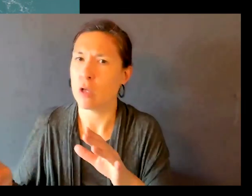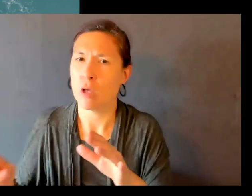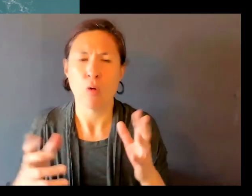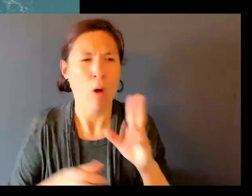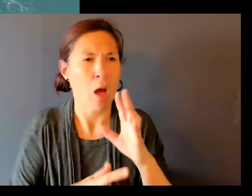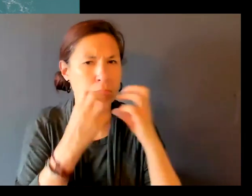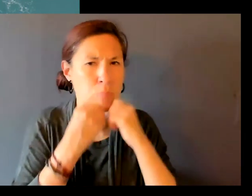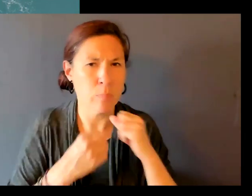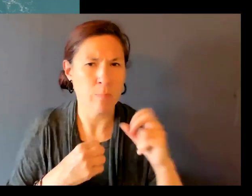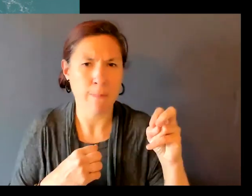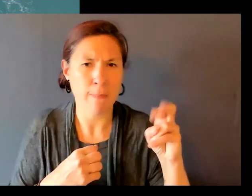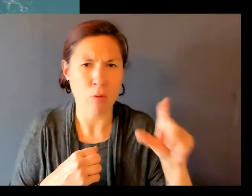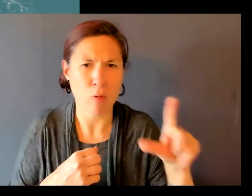And so, my final question is how will this initiative work with and not against other similarly sympathetic initiatives in our state? Thank you.